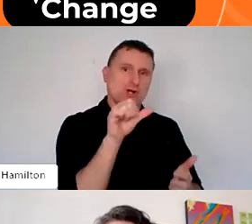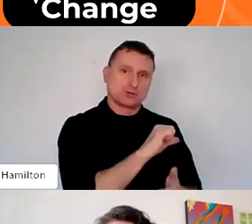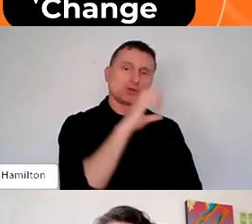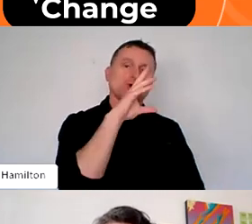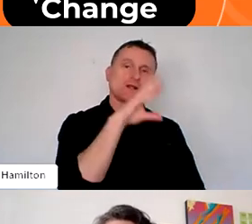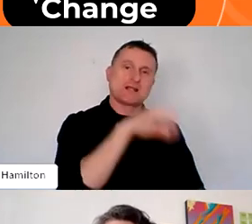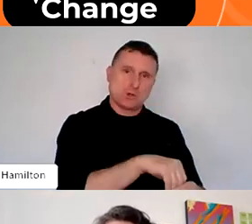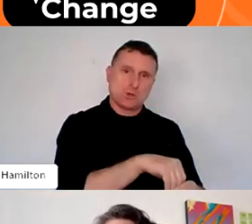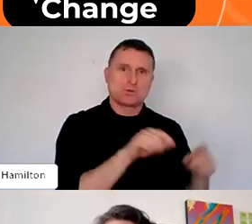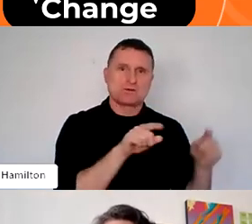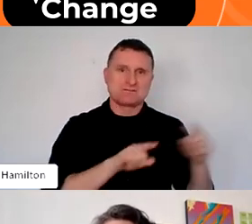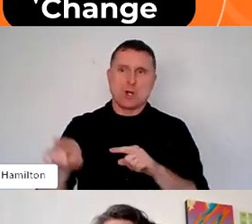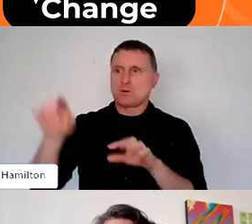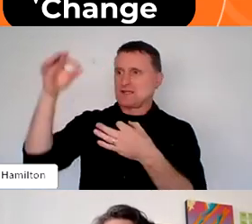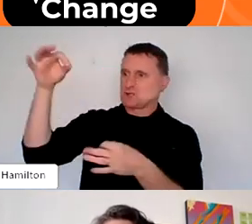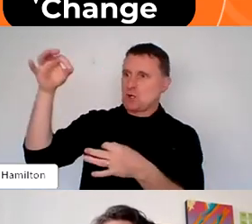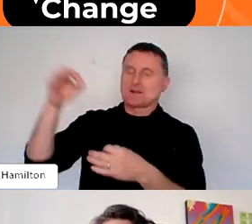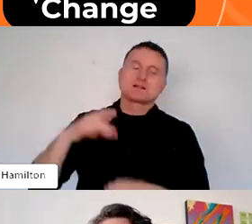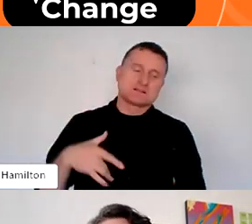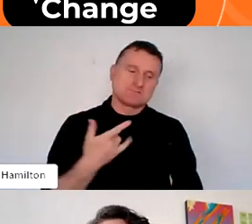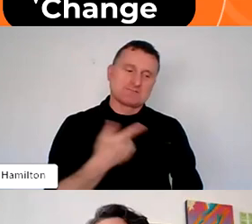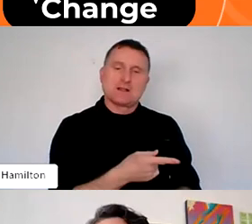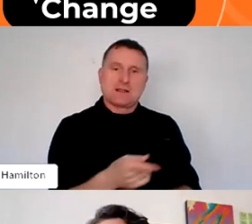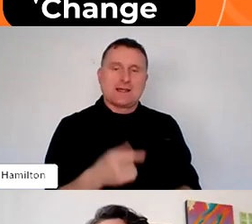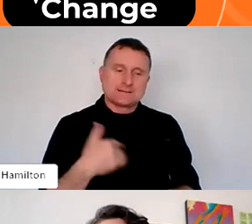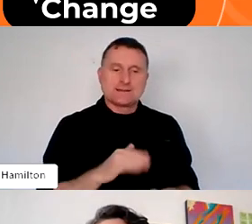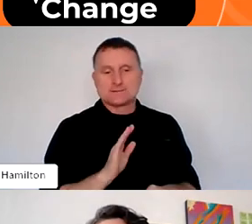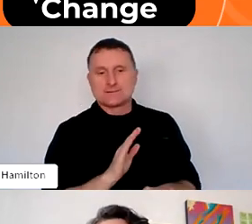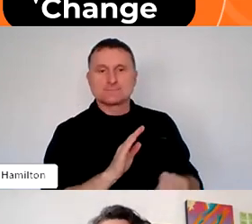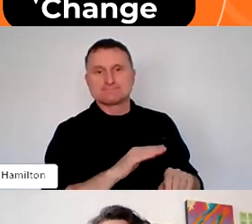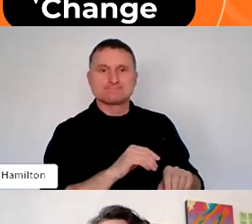we've still got a long way to go, however, we do see in our Kura